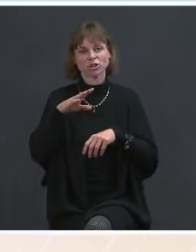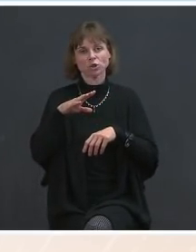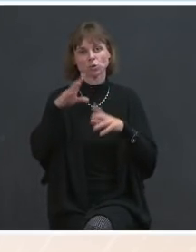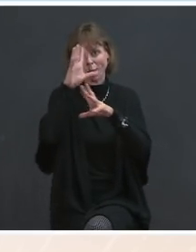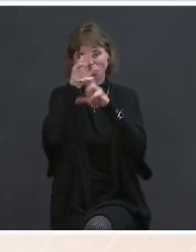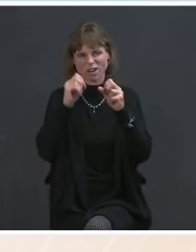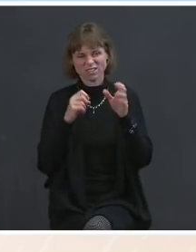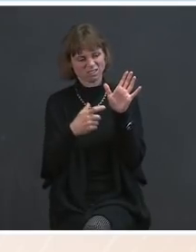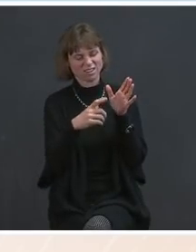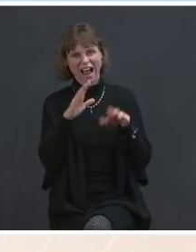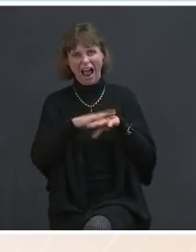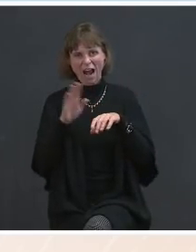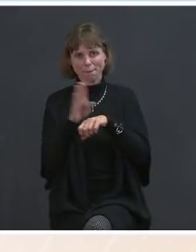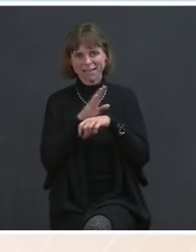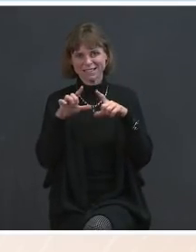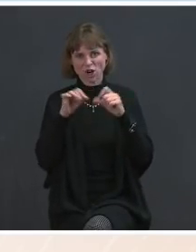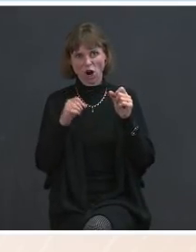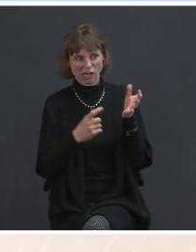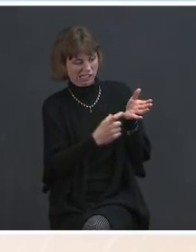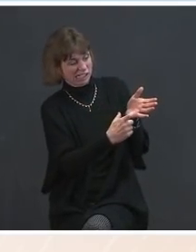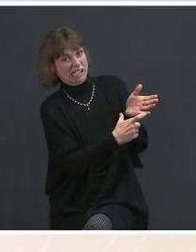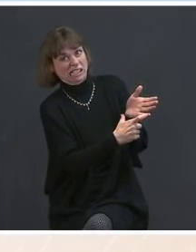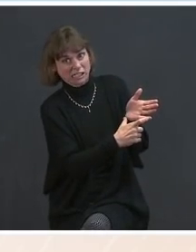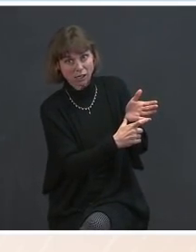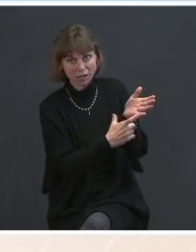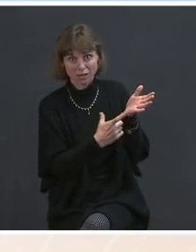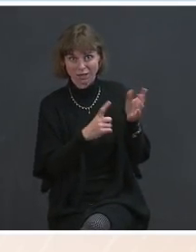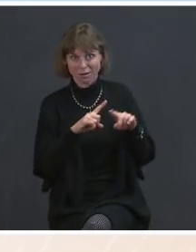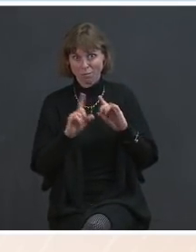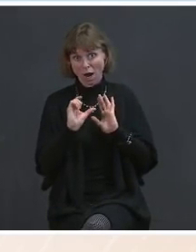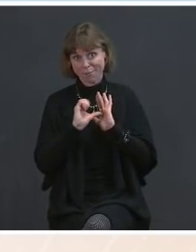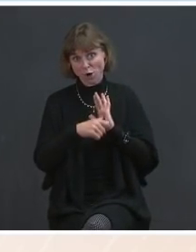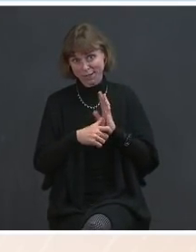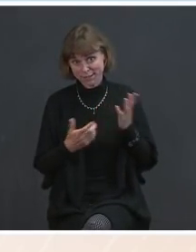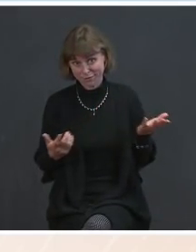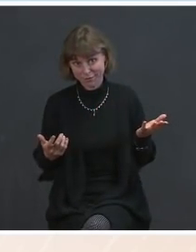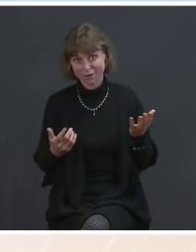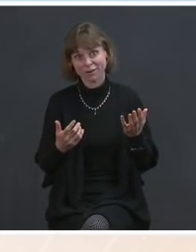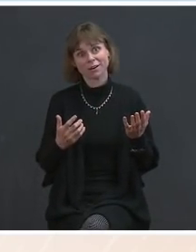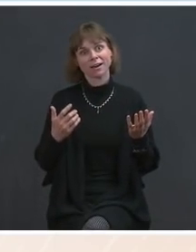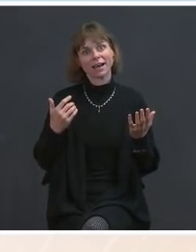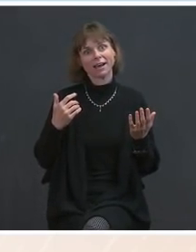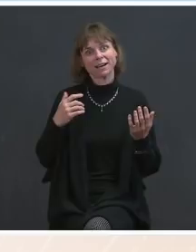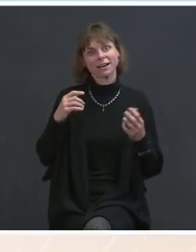Long one, but impressive. He'll work out of the White House and have a team working with him. In terms of where his office will be,